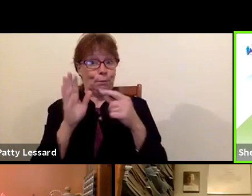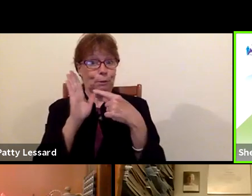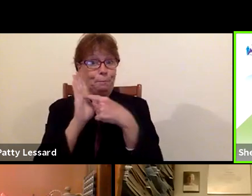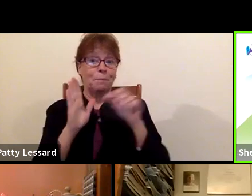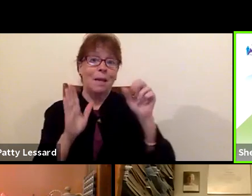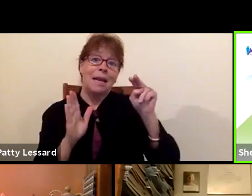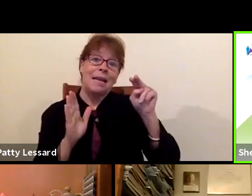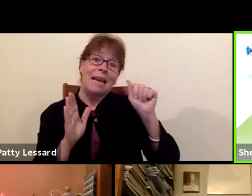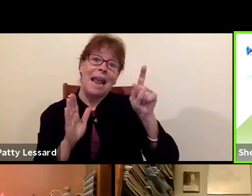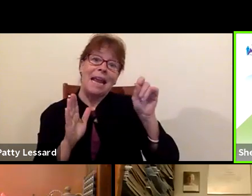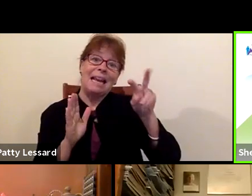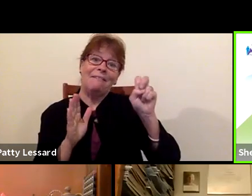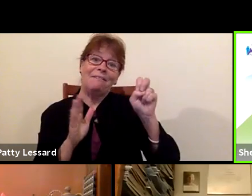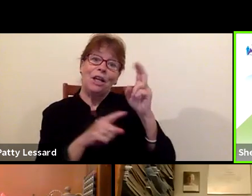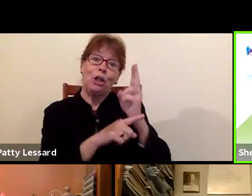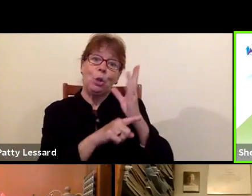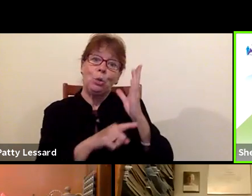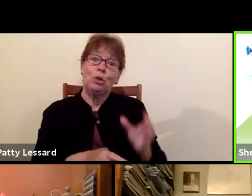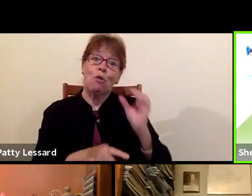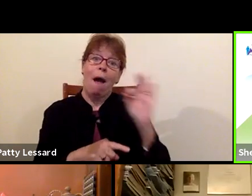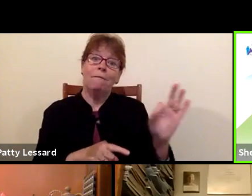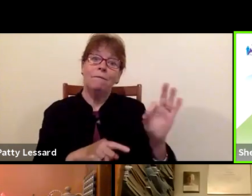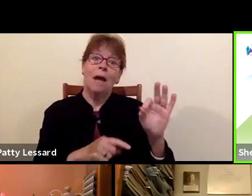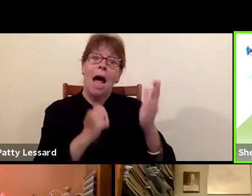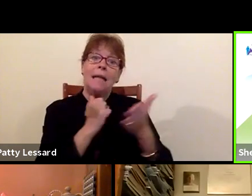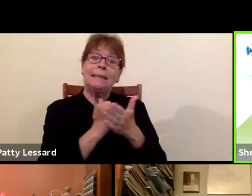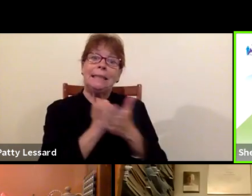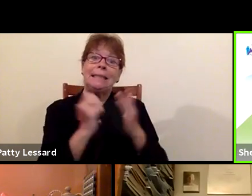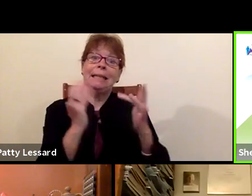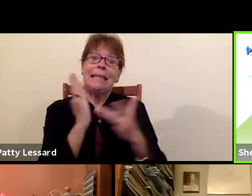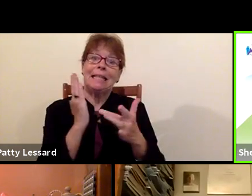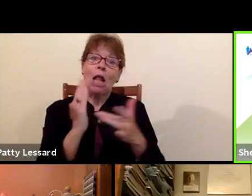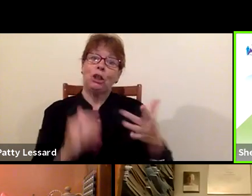It's not always enormous companies like vmware. Sometimes it's smaller companies as well.